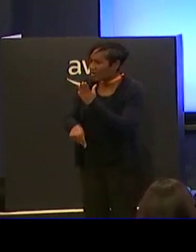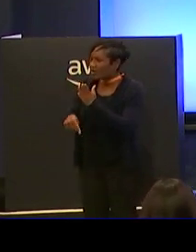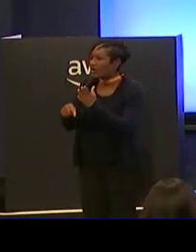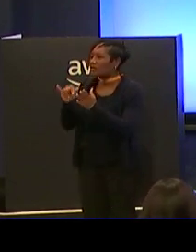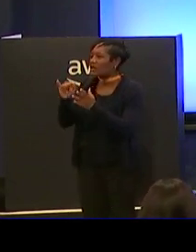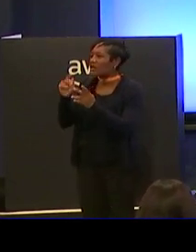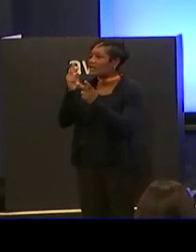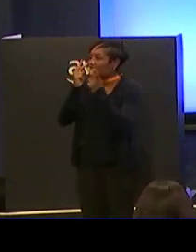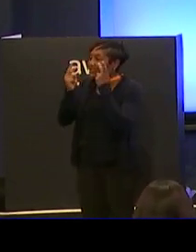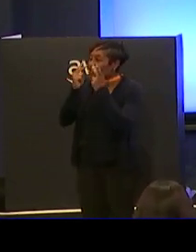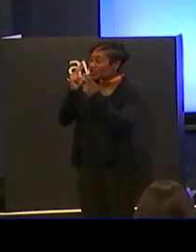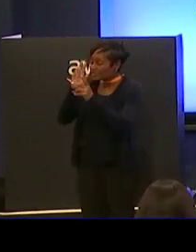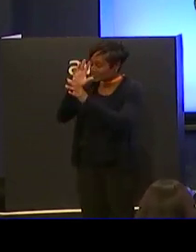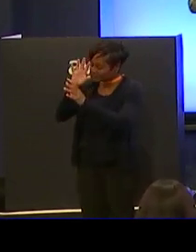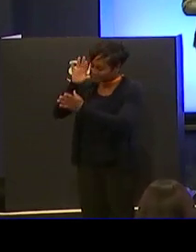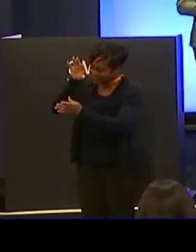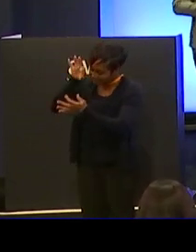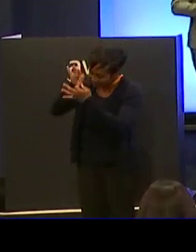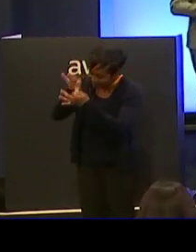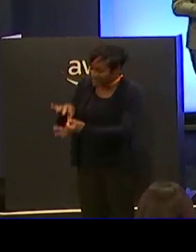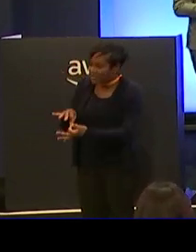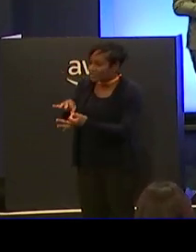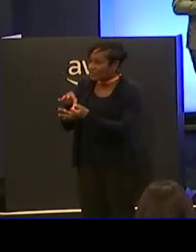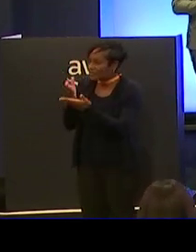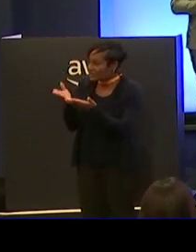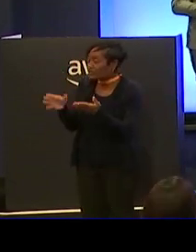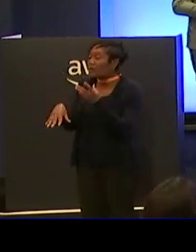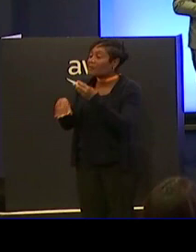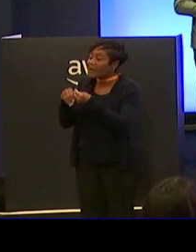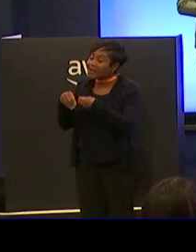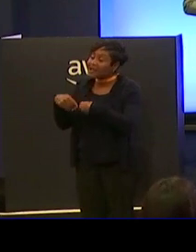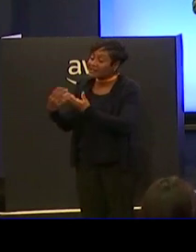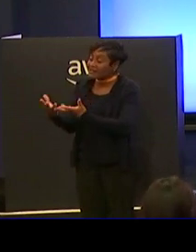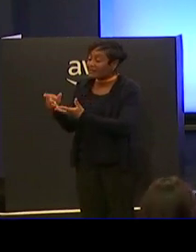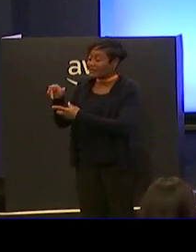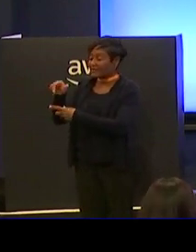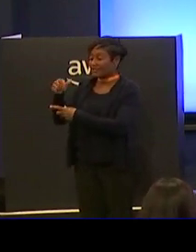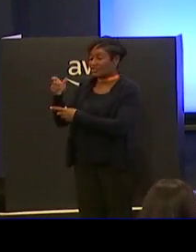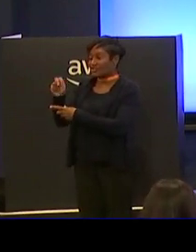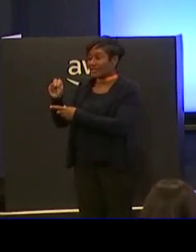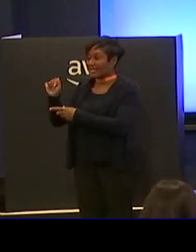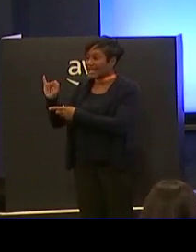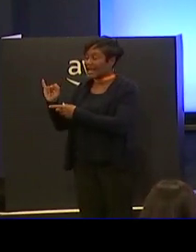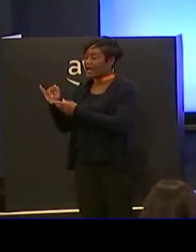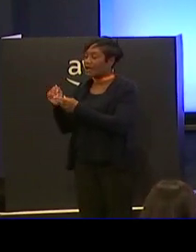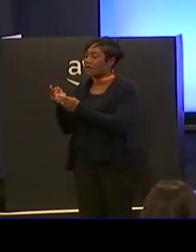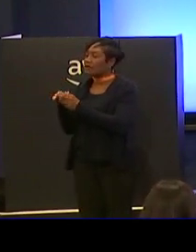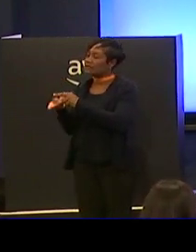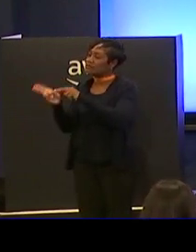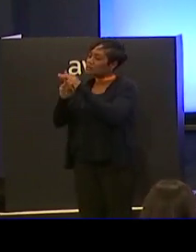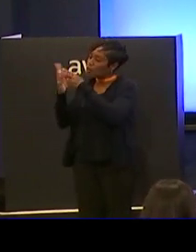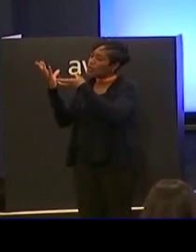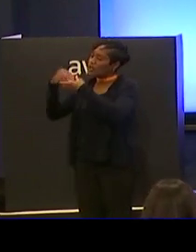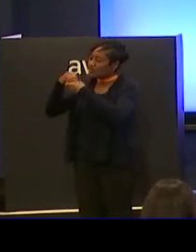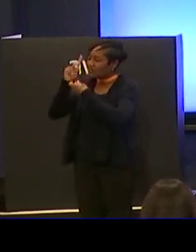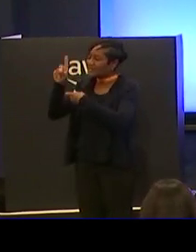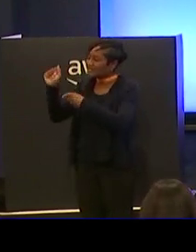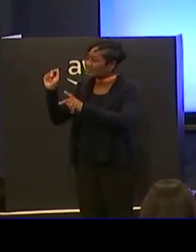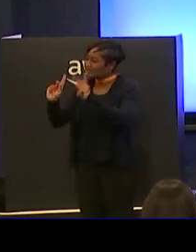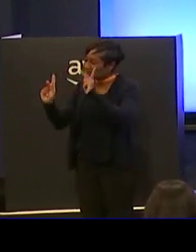and it also enables generative AI to be more inclusive to disabled people and it gives them the access